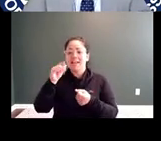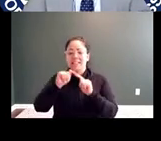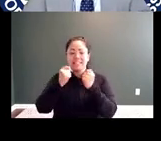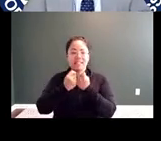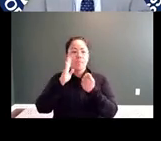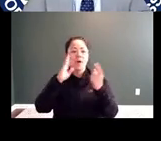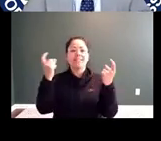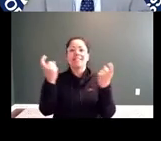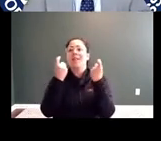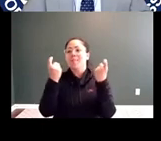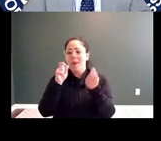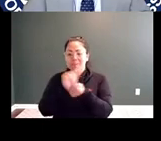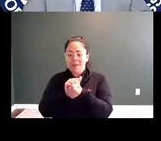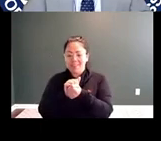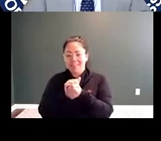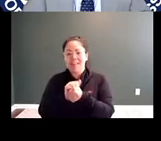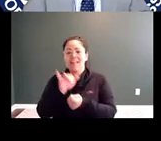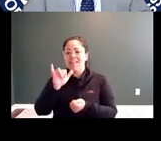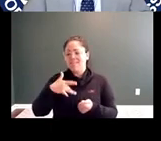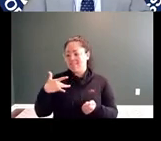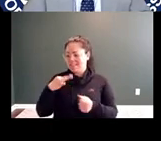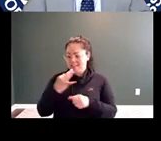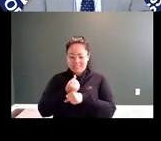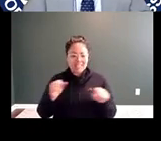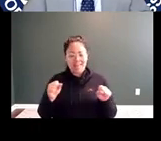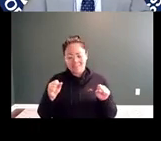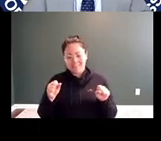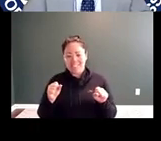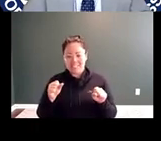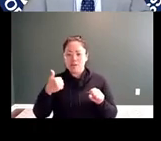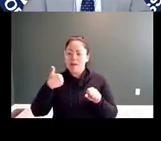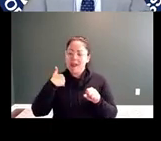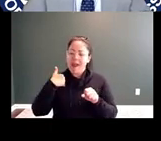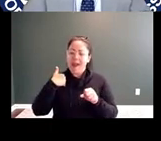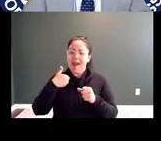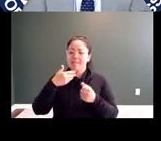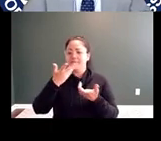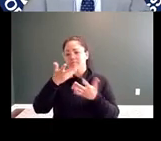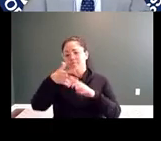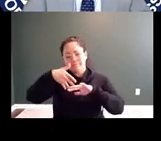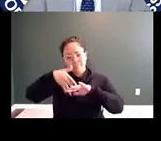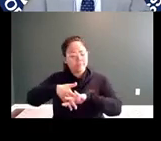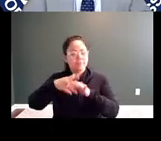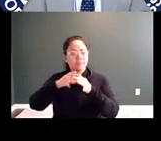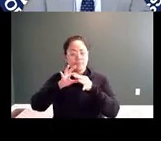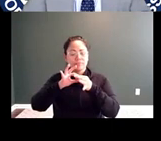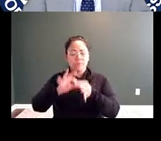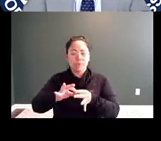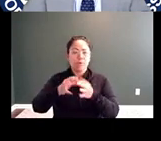This idea of psychological safety that there is a deep-rooted trust and relationship building between everything.